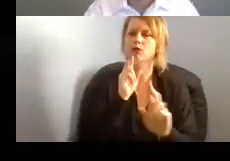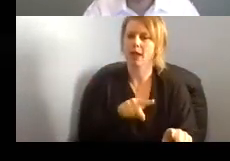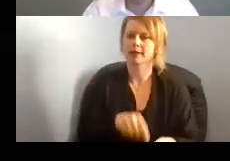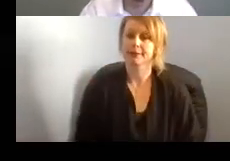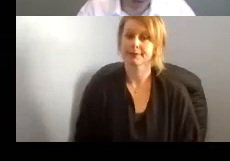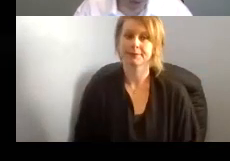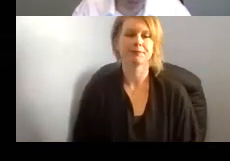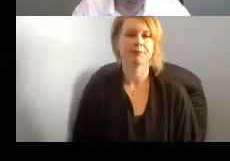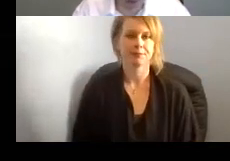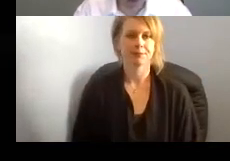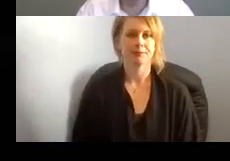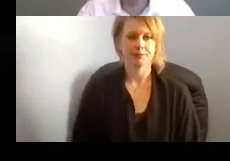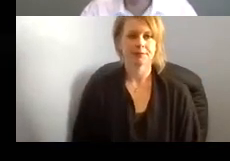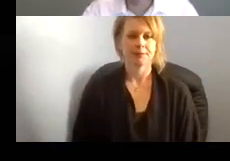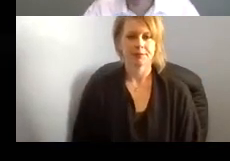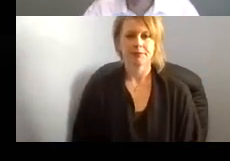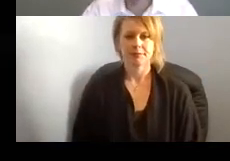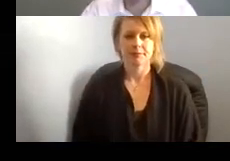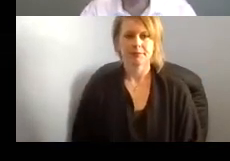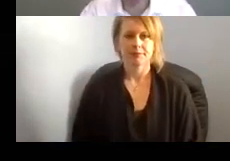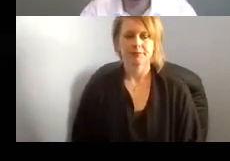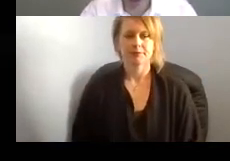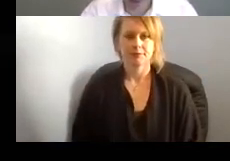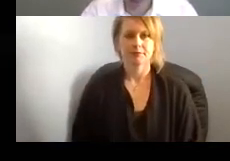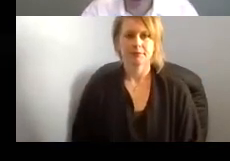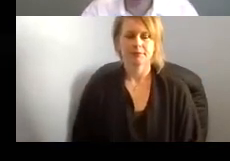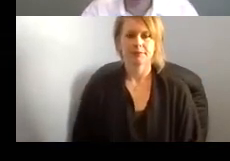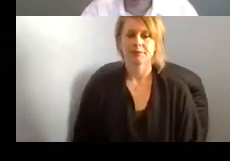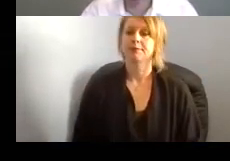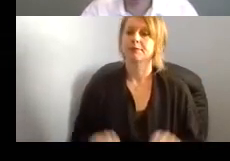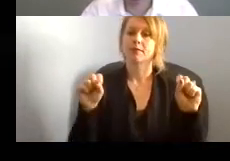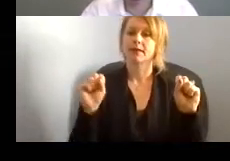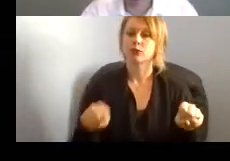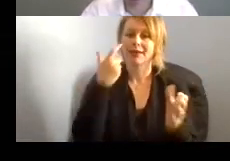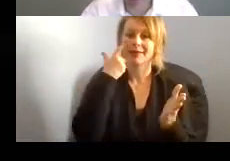So what you may do is identify a safe space or location where the student can